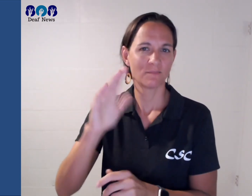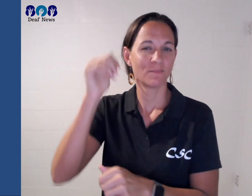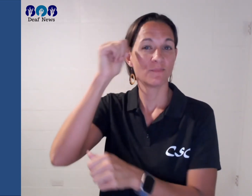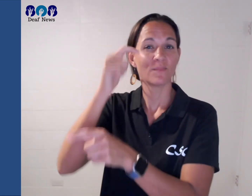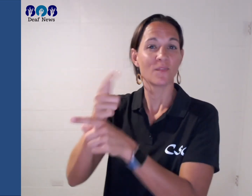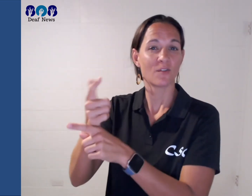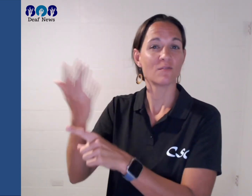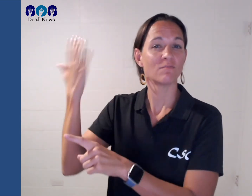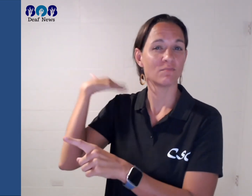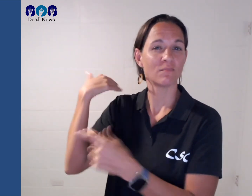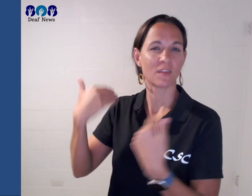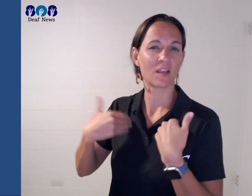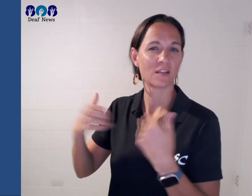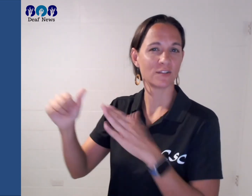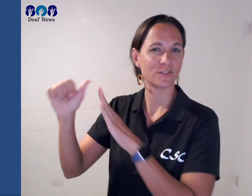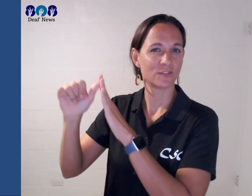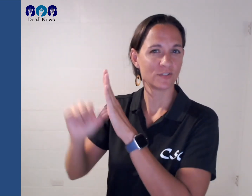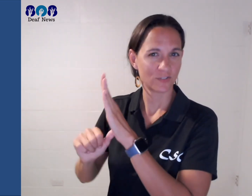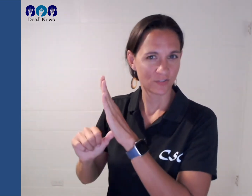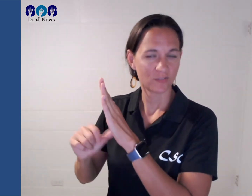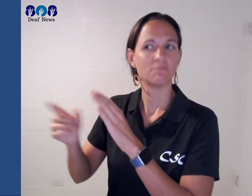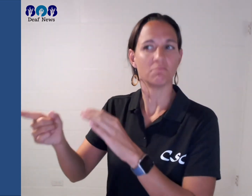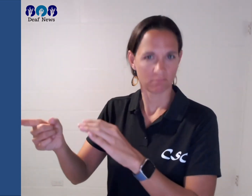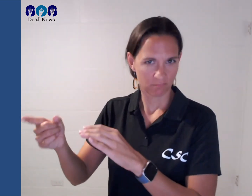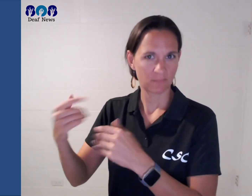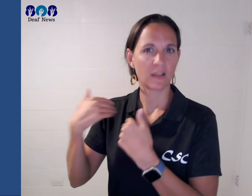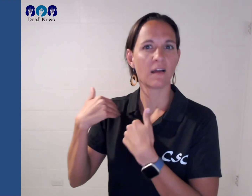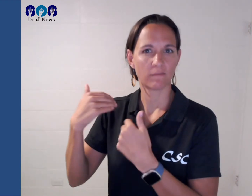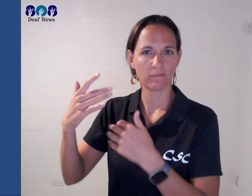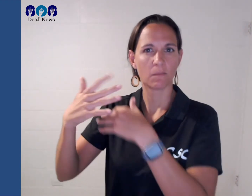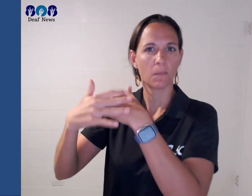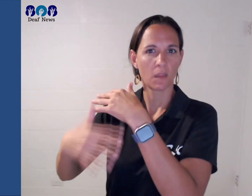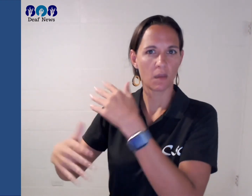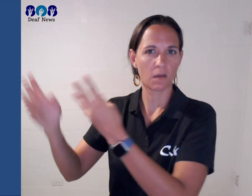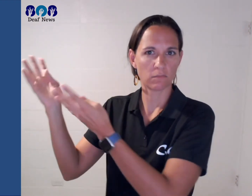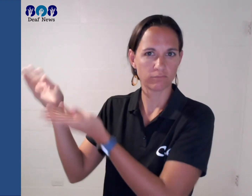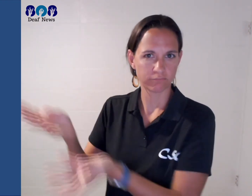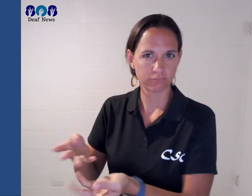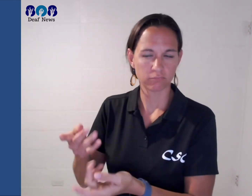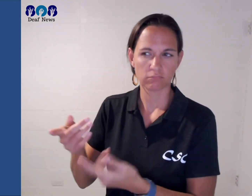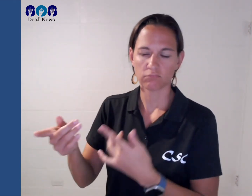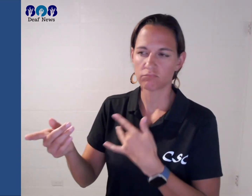A long time ago, her brother had surgery and he needed a blood transfusion and was very